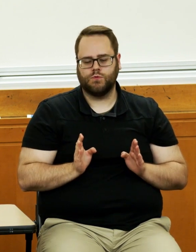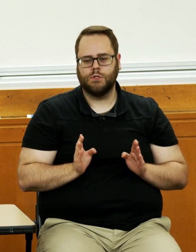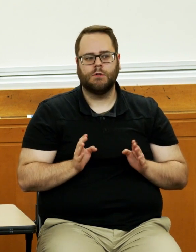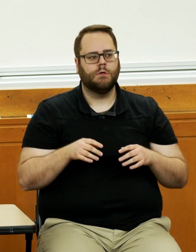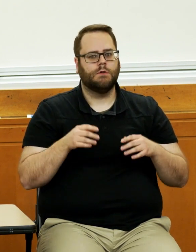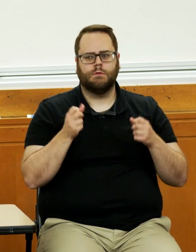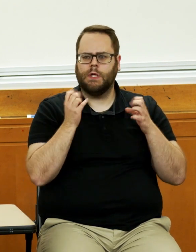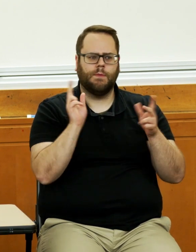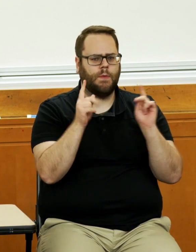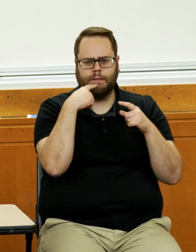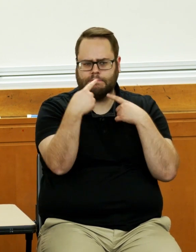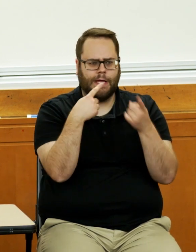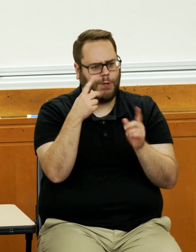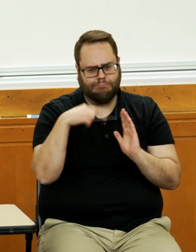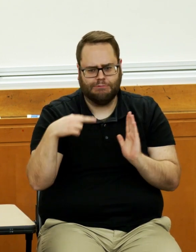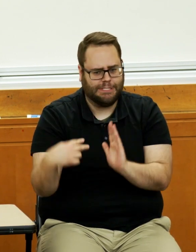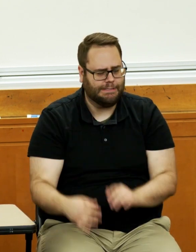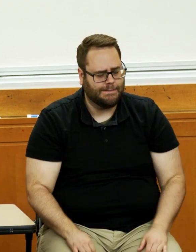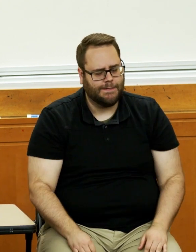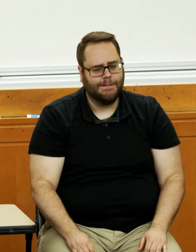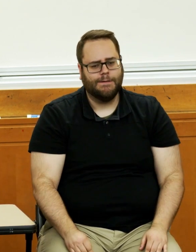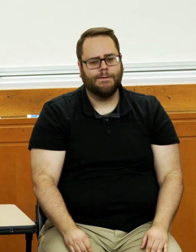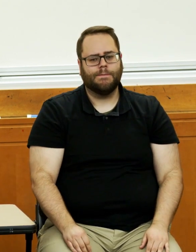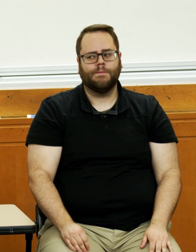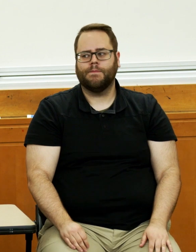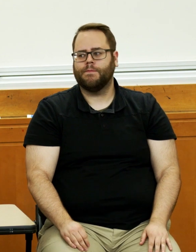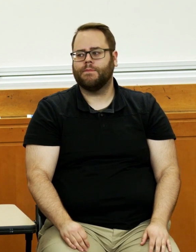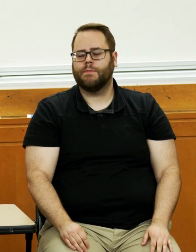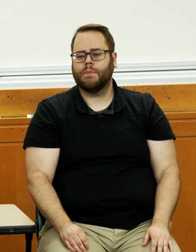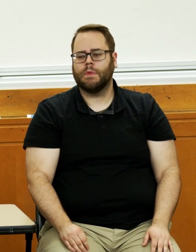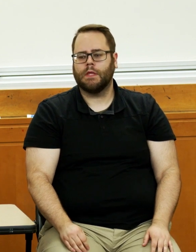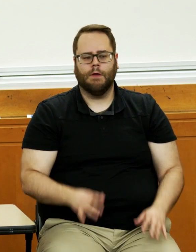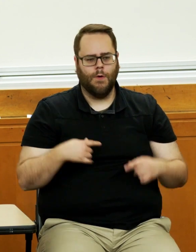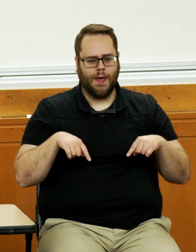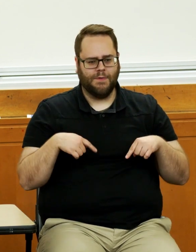so many people I can tell you to read. Huh, I'm like nervous about leaving people